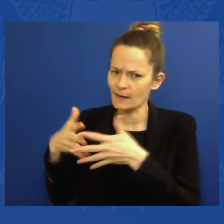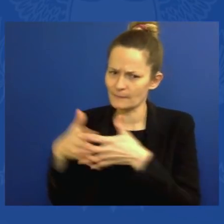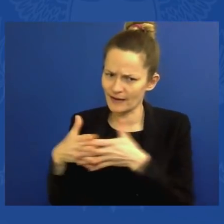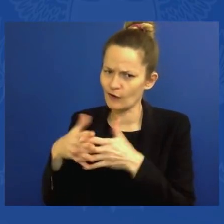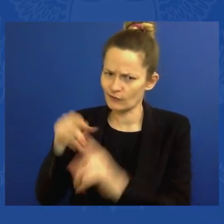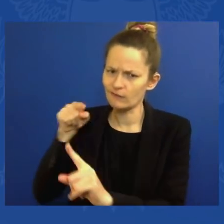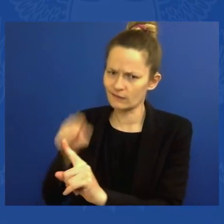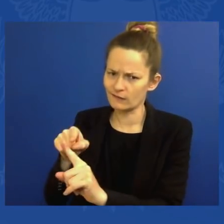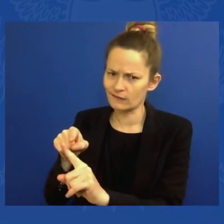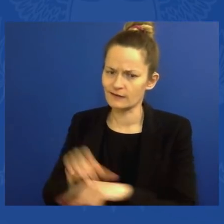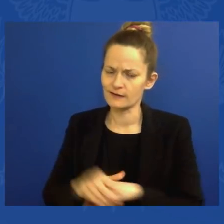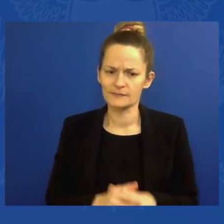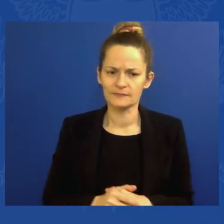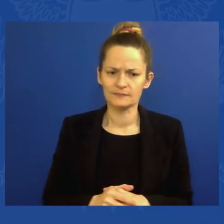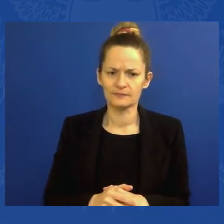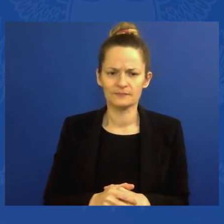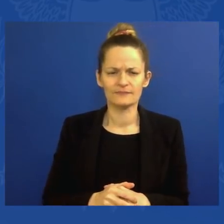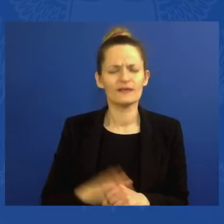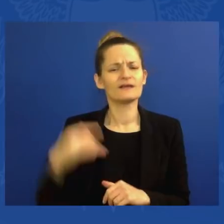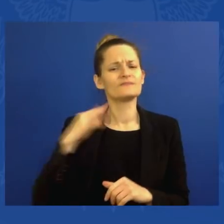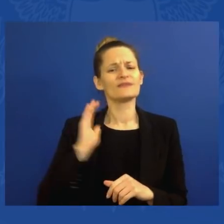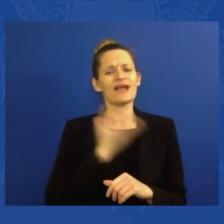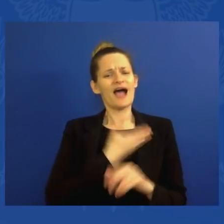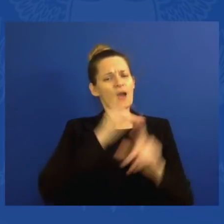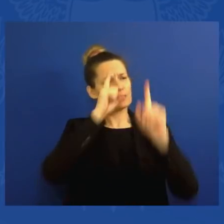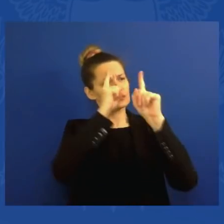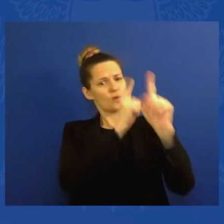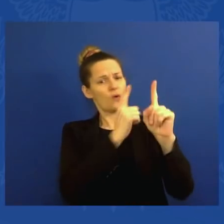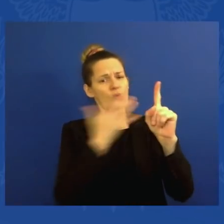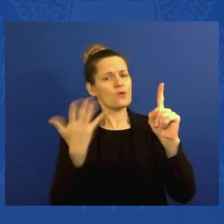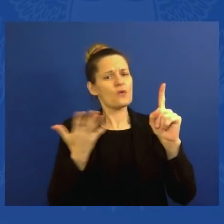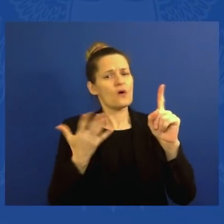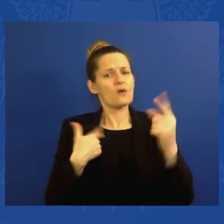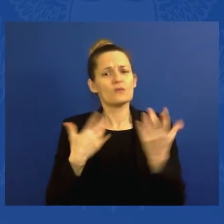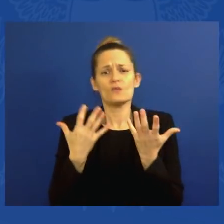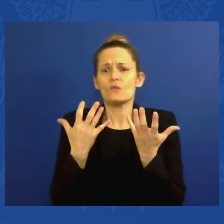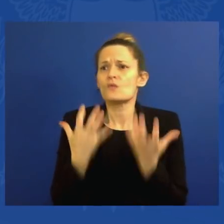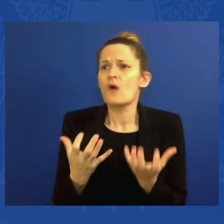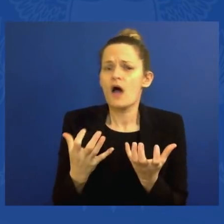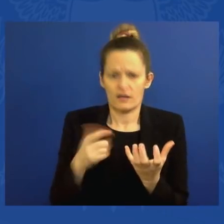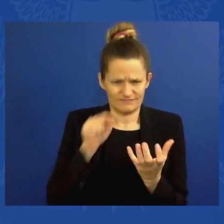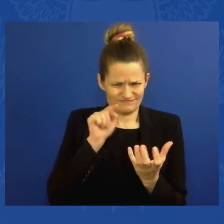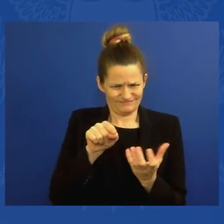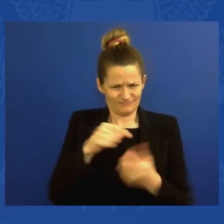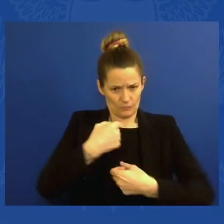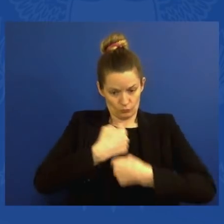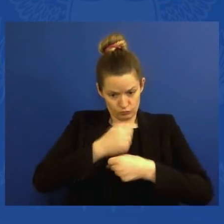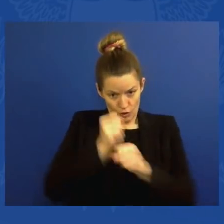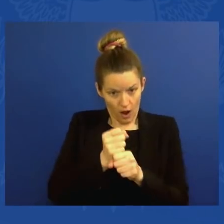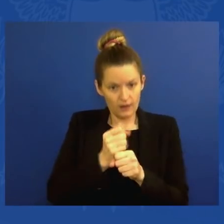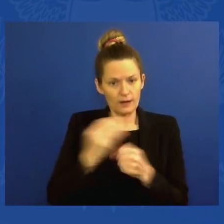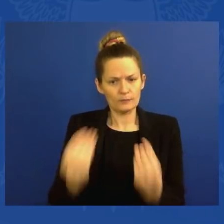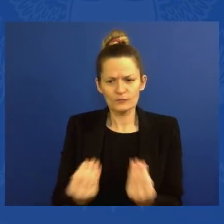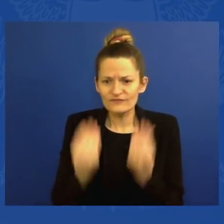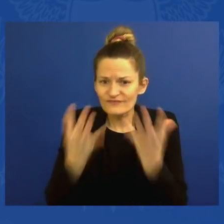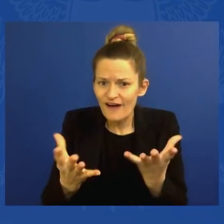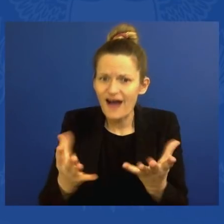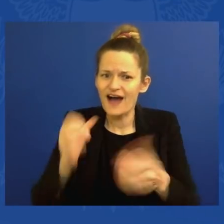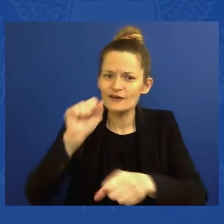and to fill gaps in our critical supply chains. And we've gotten off to a great start. With the bipartisan infrastructure law,